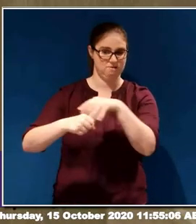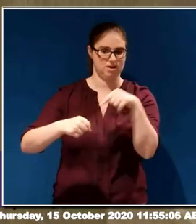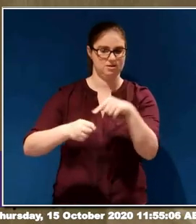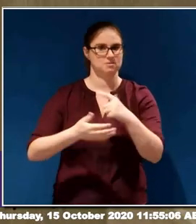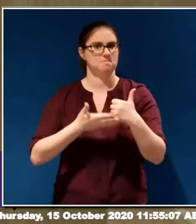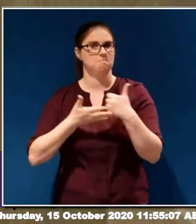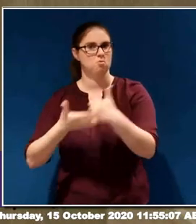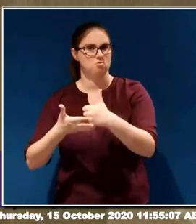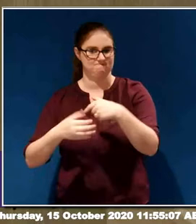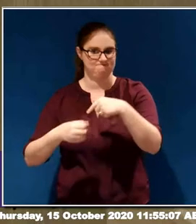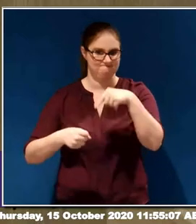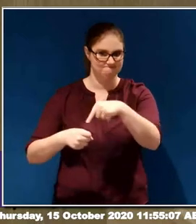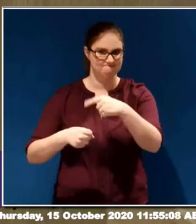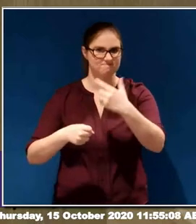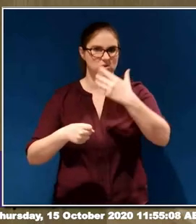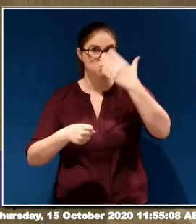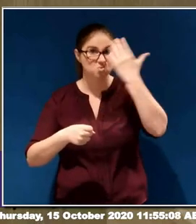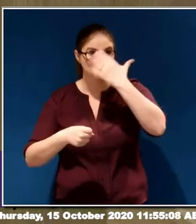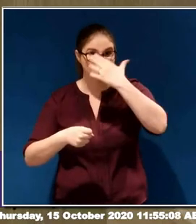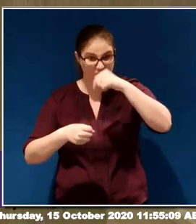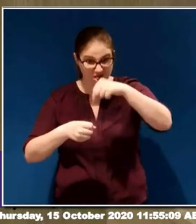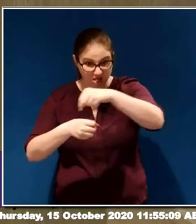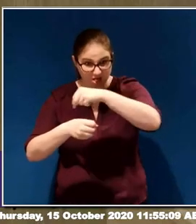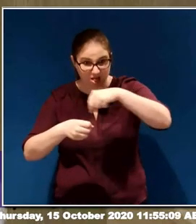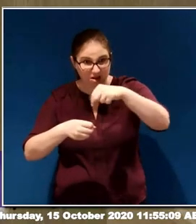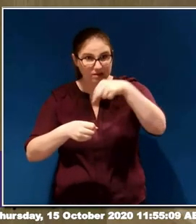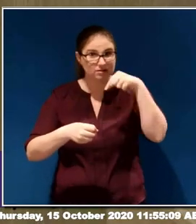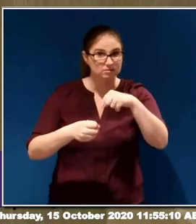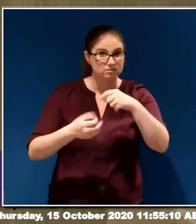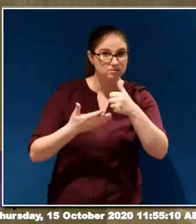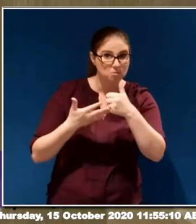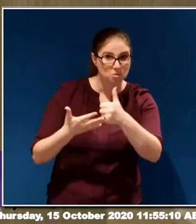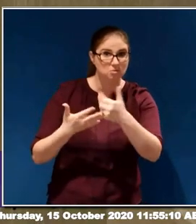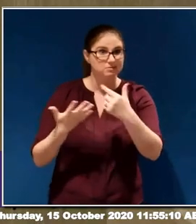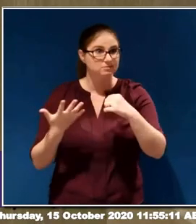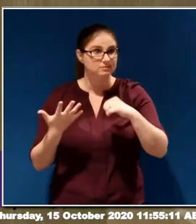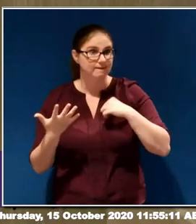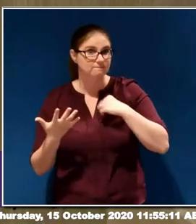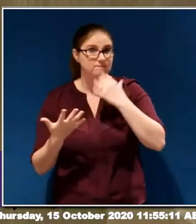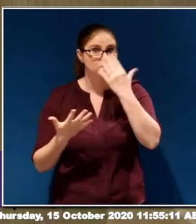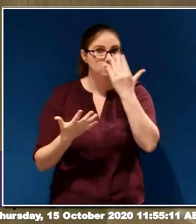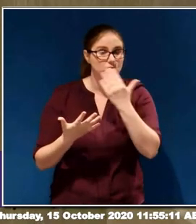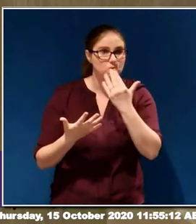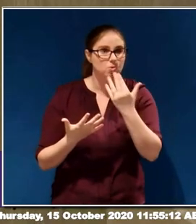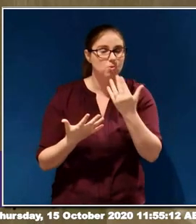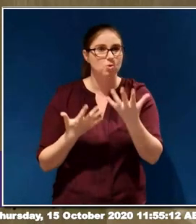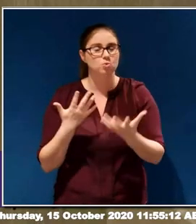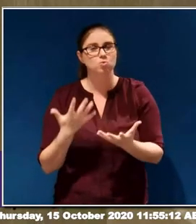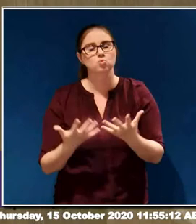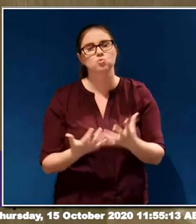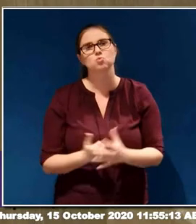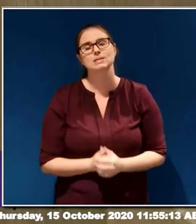to provide an inclusive education